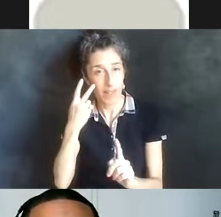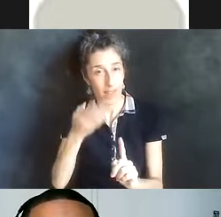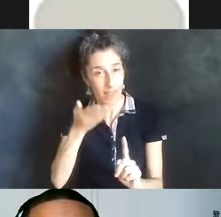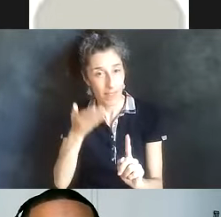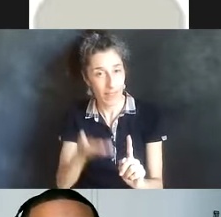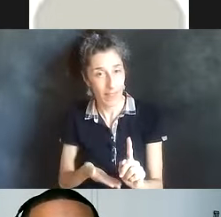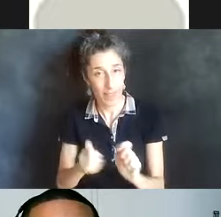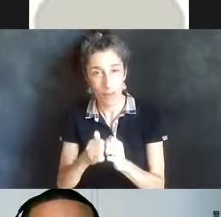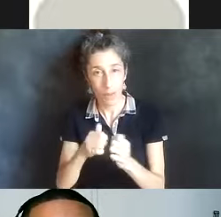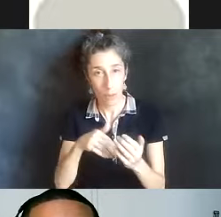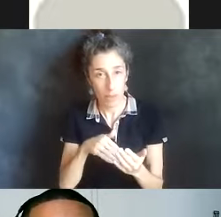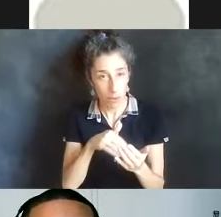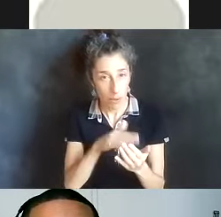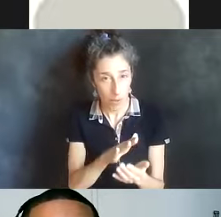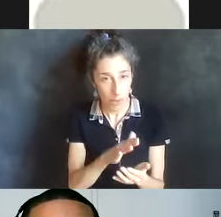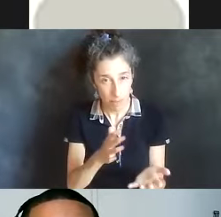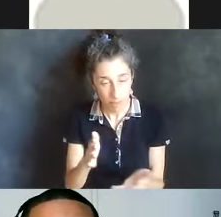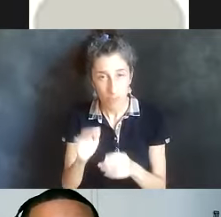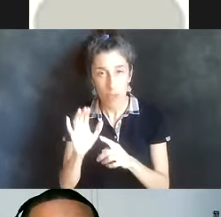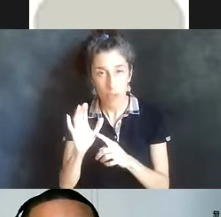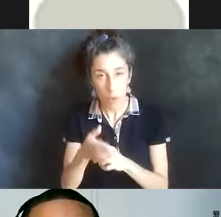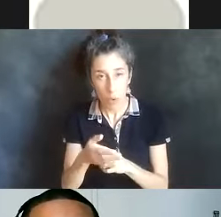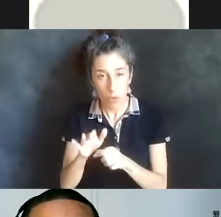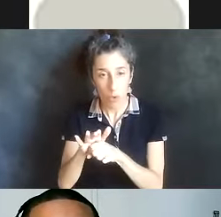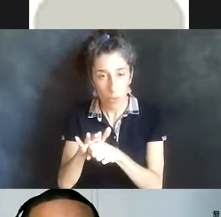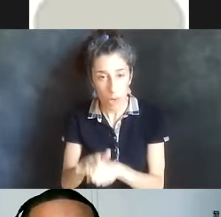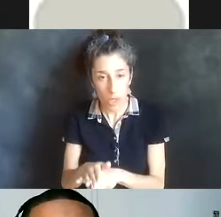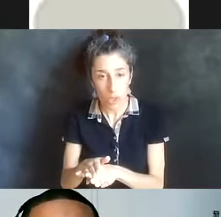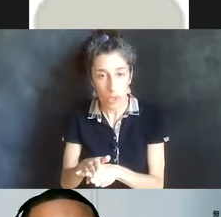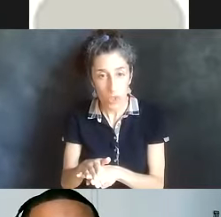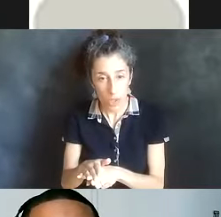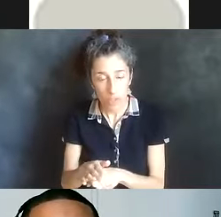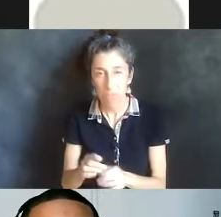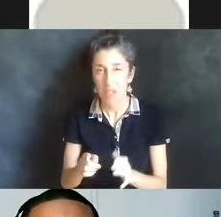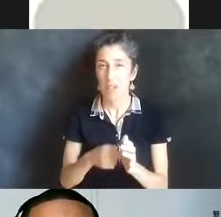that I face is an internal one. Sometimes I feel likeIi have a lot of ideas in my head